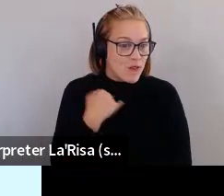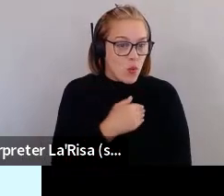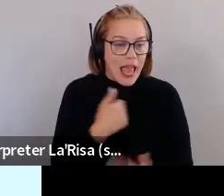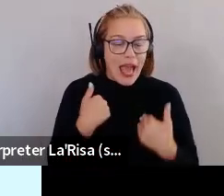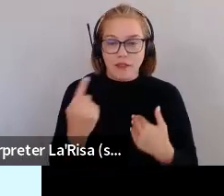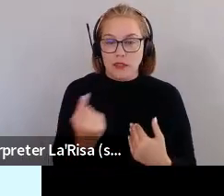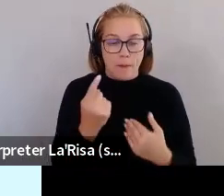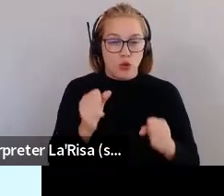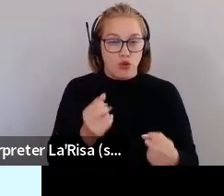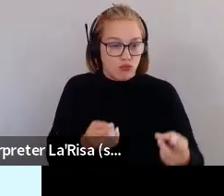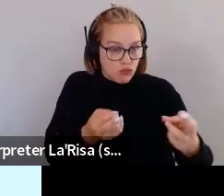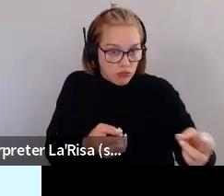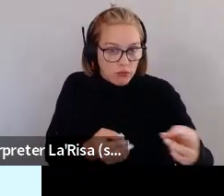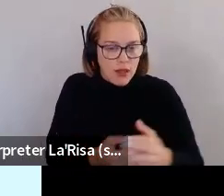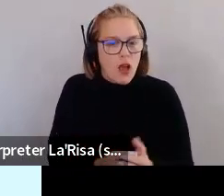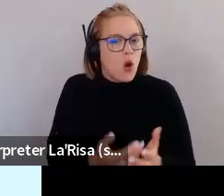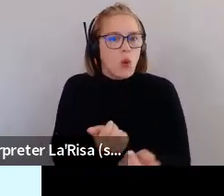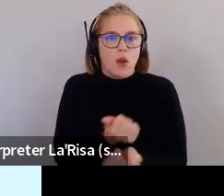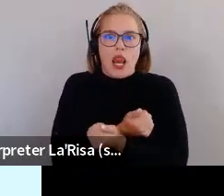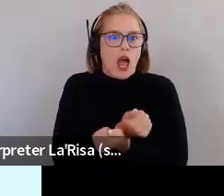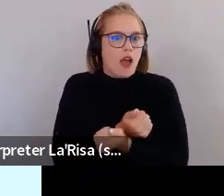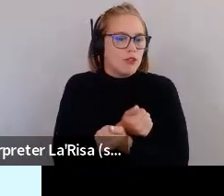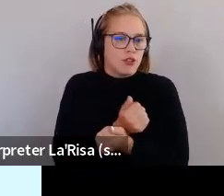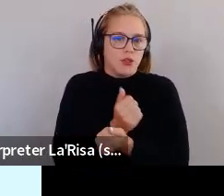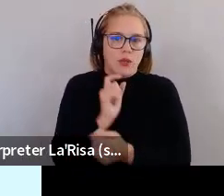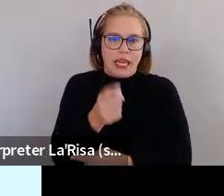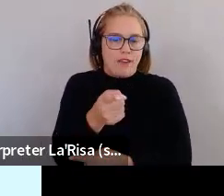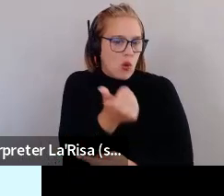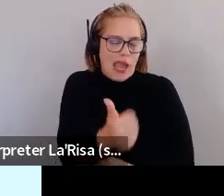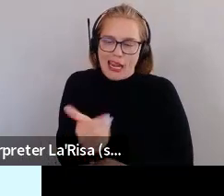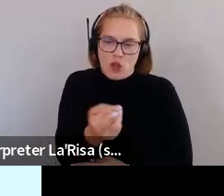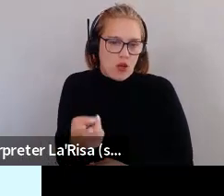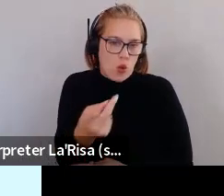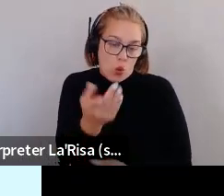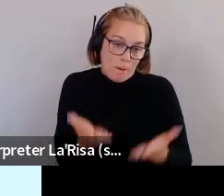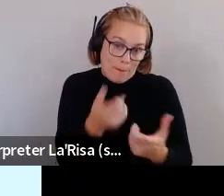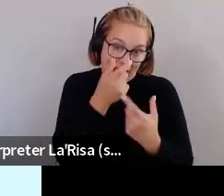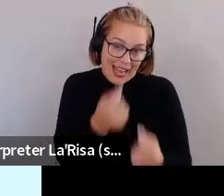in those, I have a library of things where I can suggest things and you can